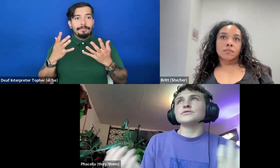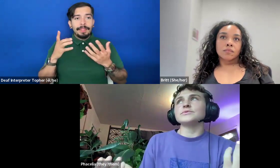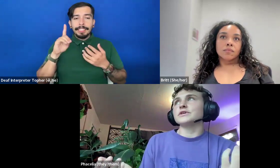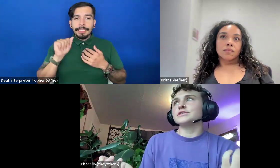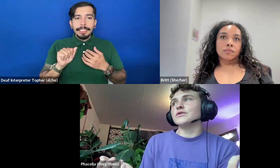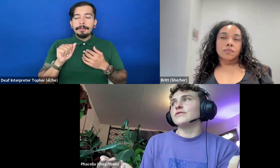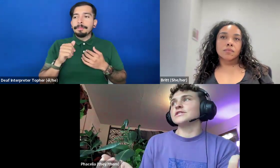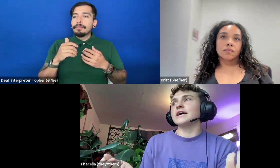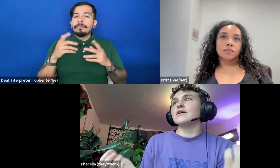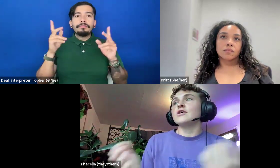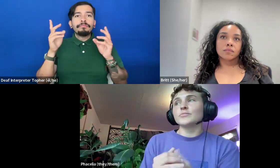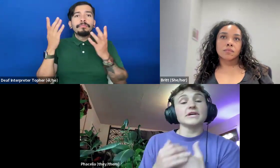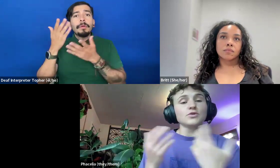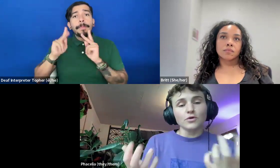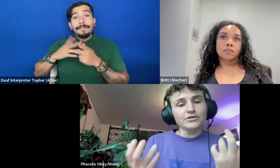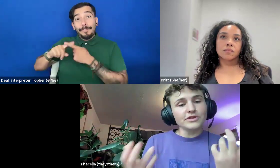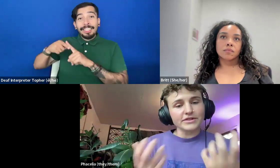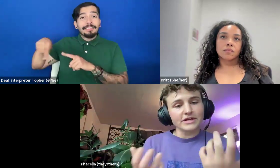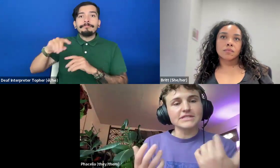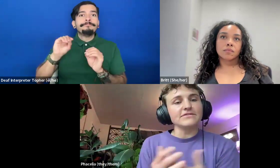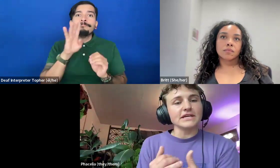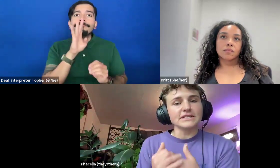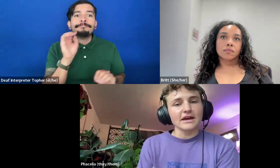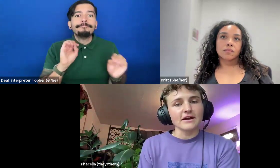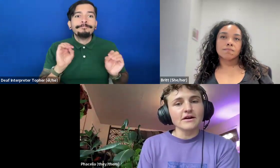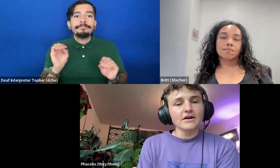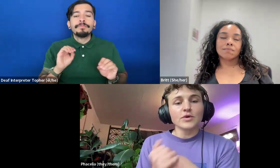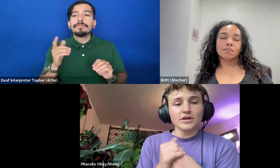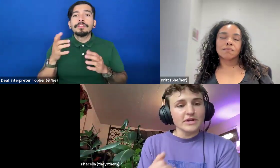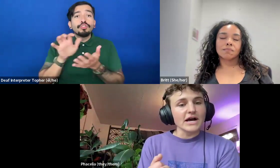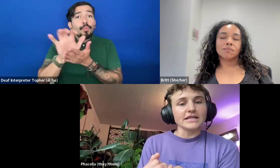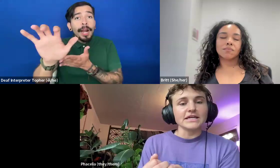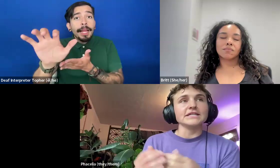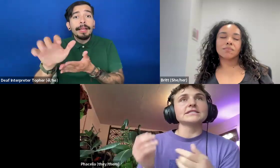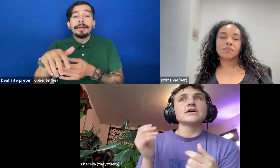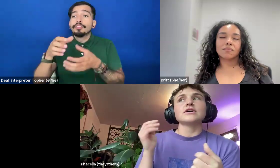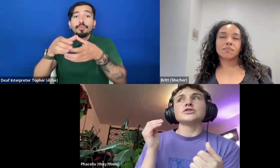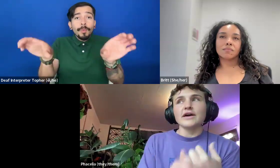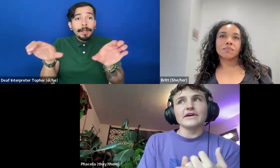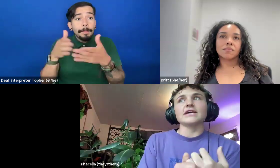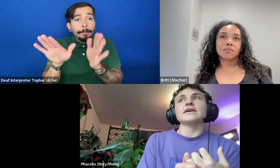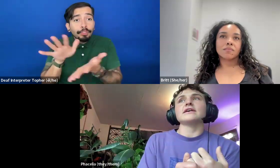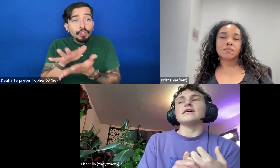classrooms where there's no oversight are being told that what they're receiving is care, when in reality, it is driving,